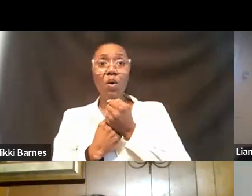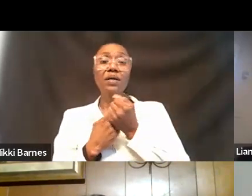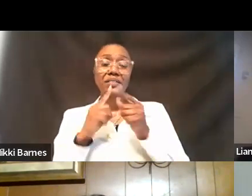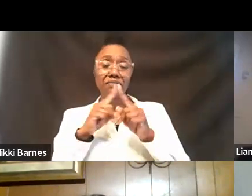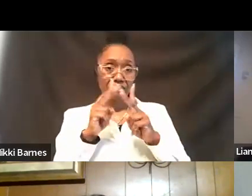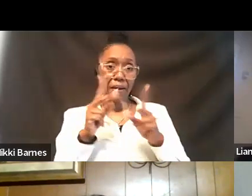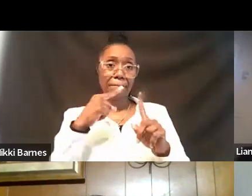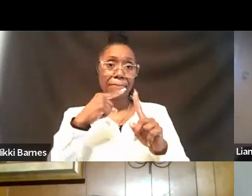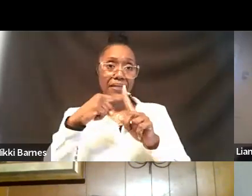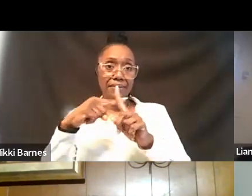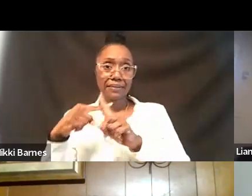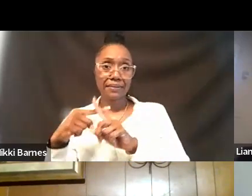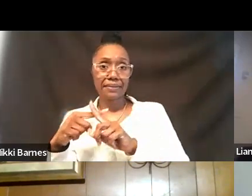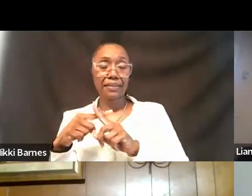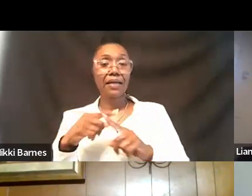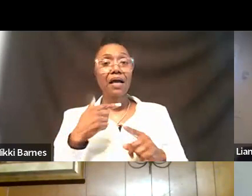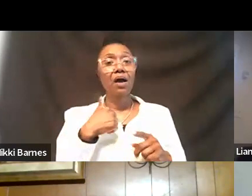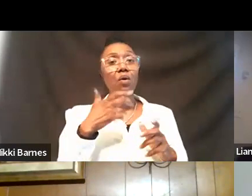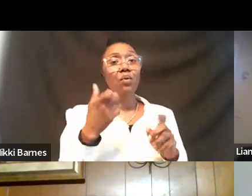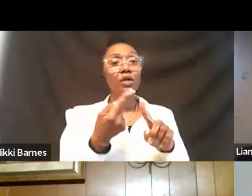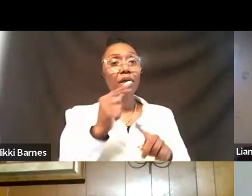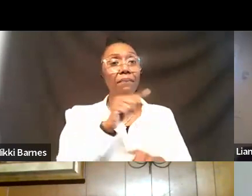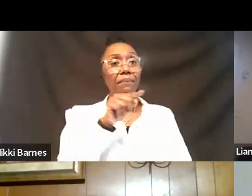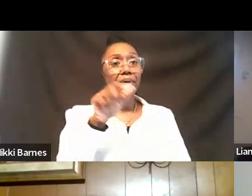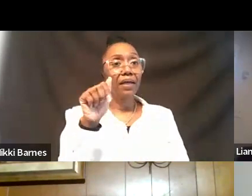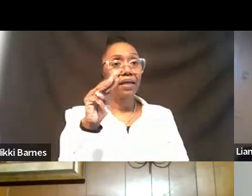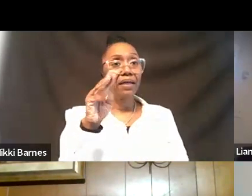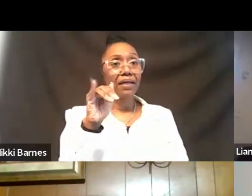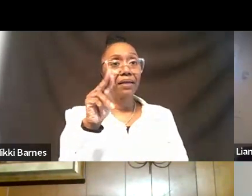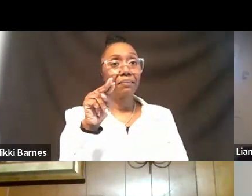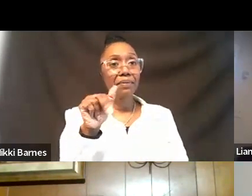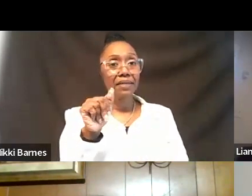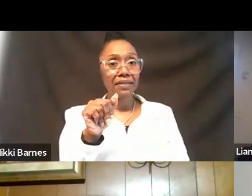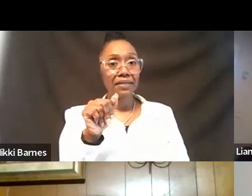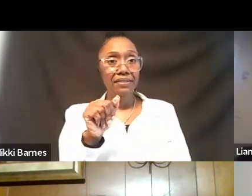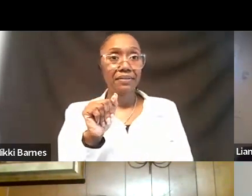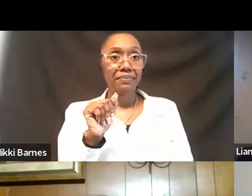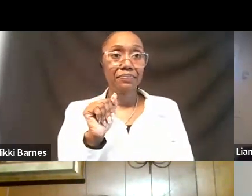And before we move on, I do wanna go back to Amina, your hand raised.